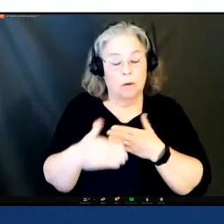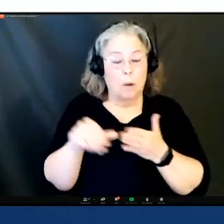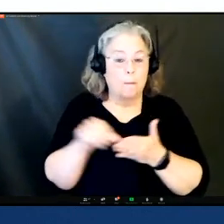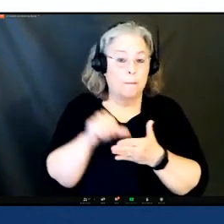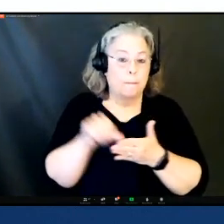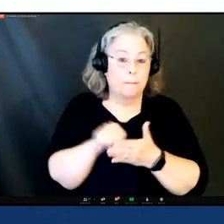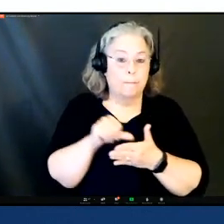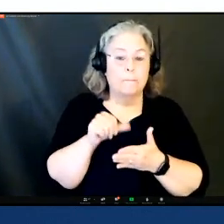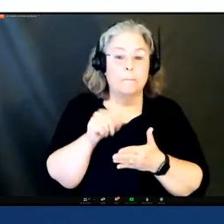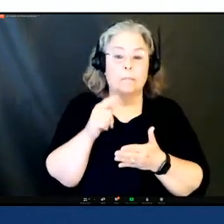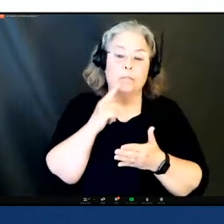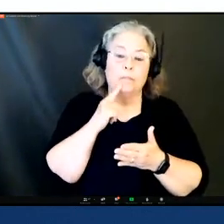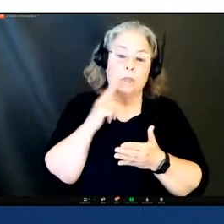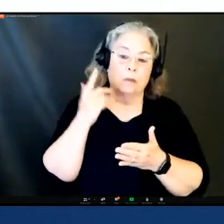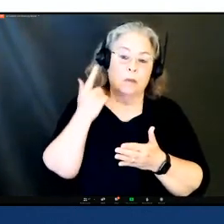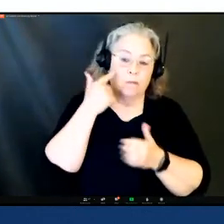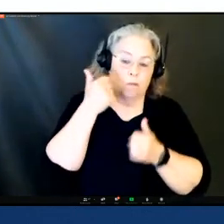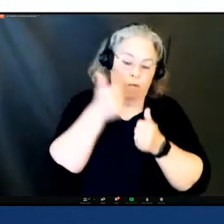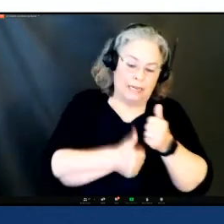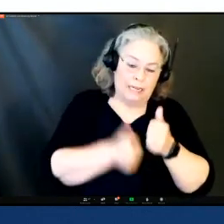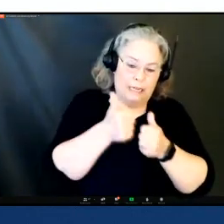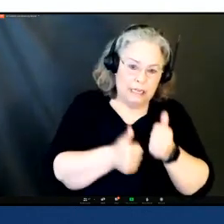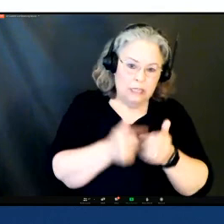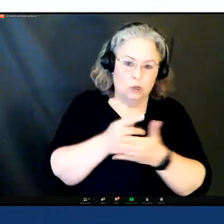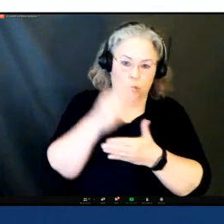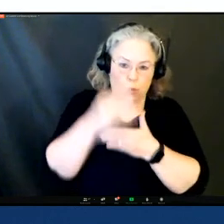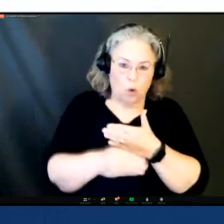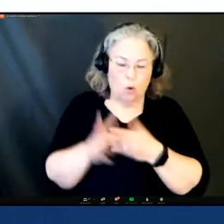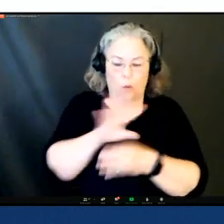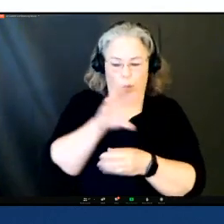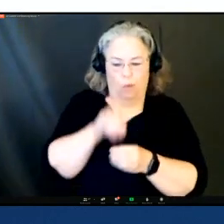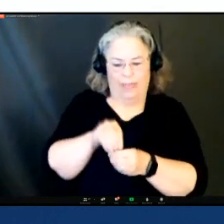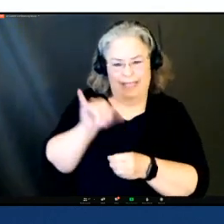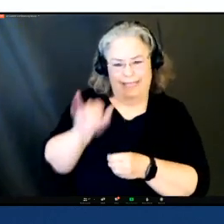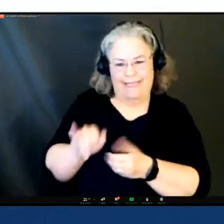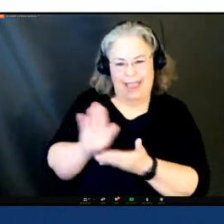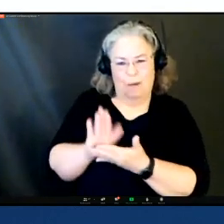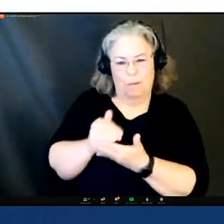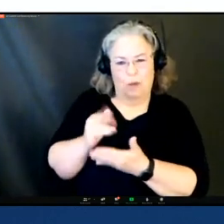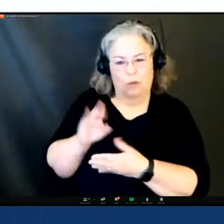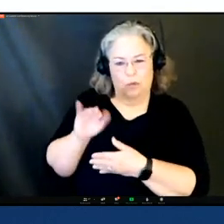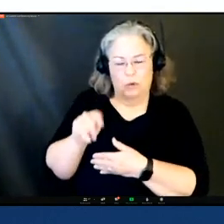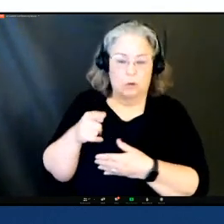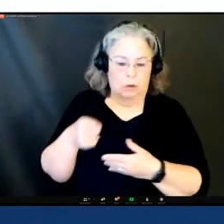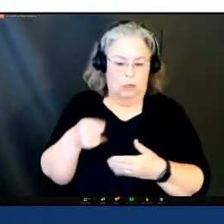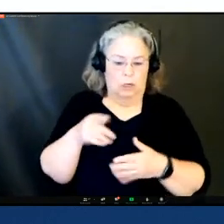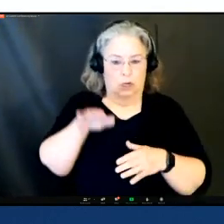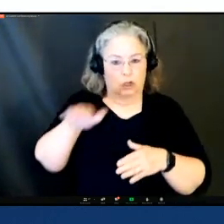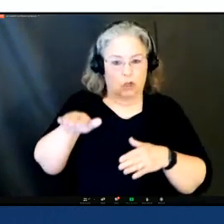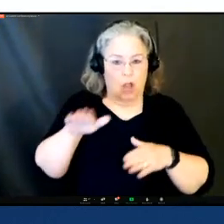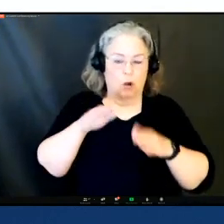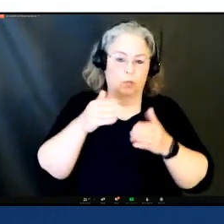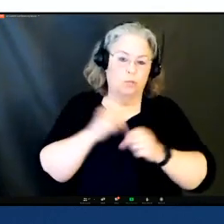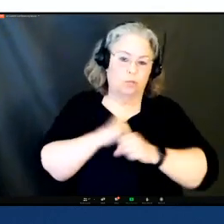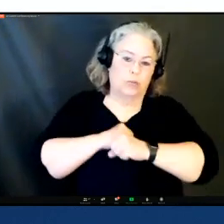There are then pages for each program within the budget unit. So in this case, that is Child Protective Services, which is one of the programs